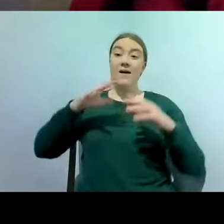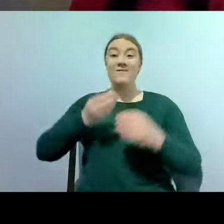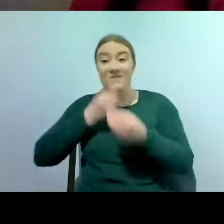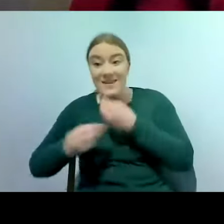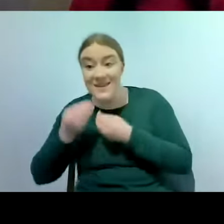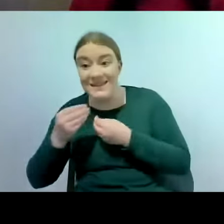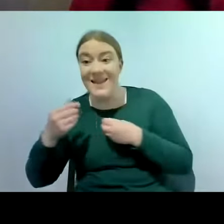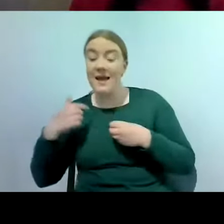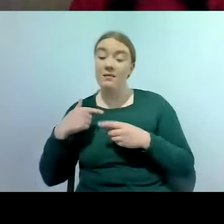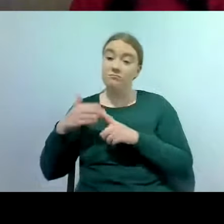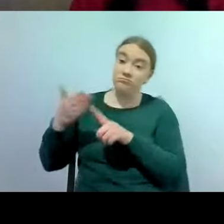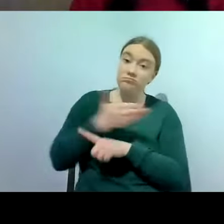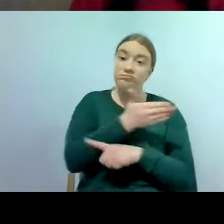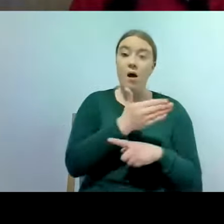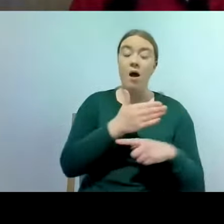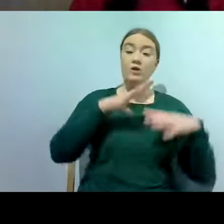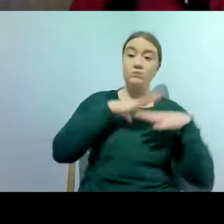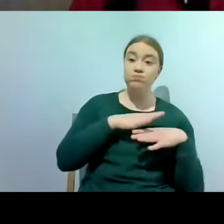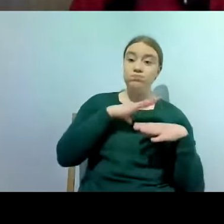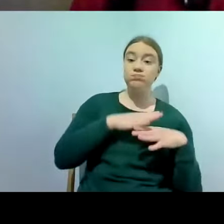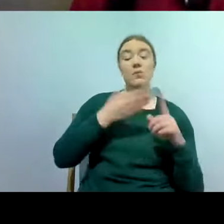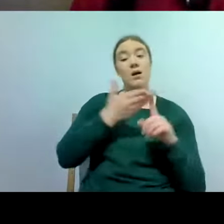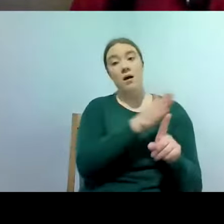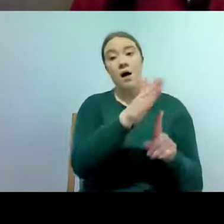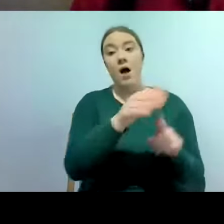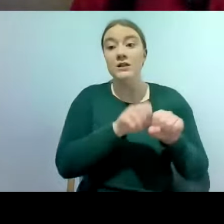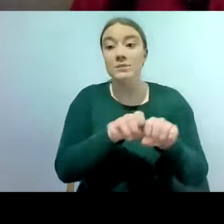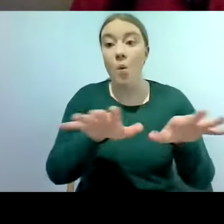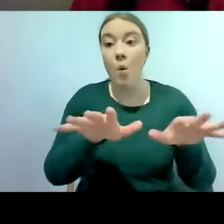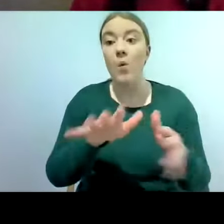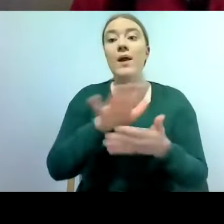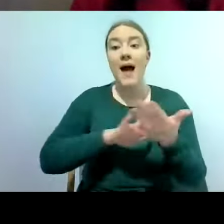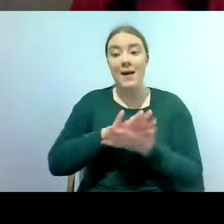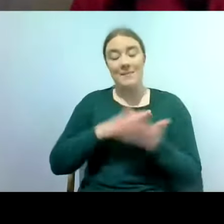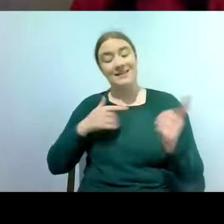and for refuge and so they'll also have to travel between these different habitats